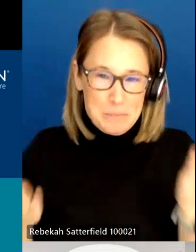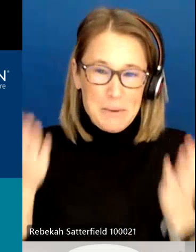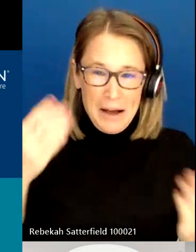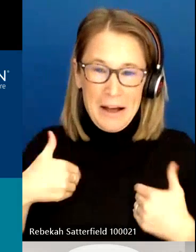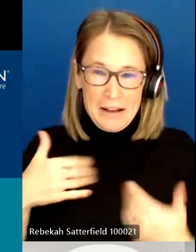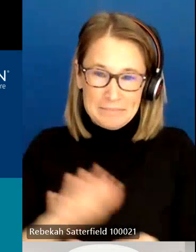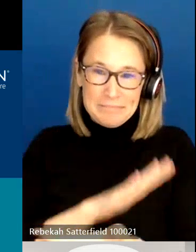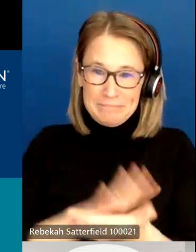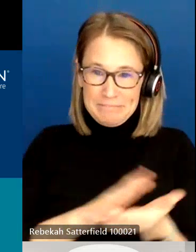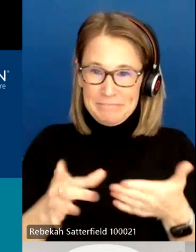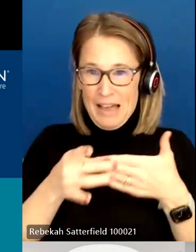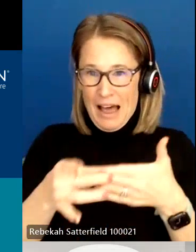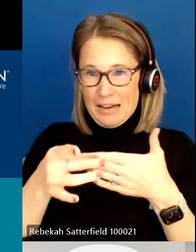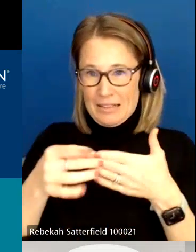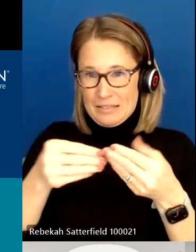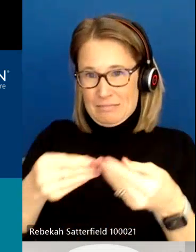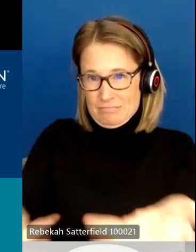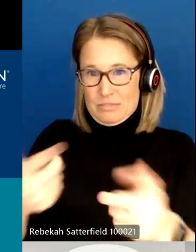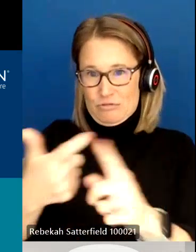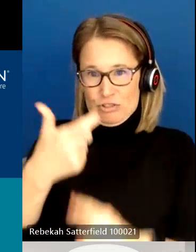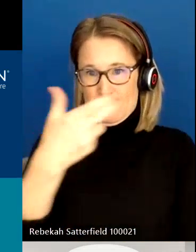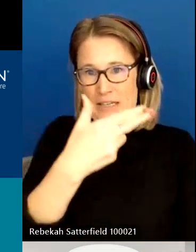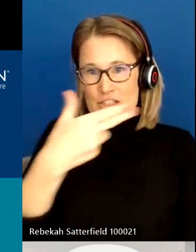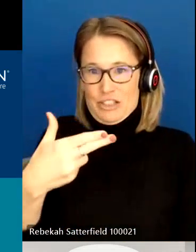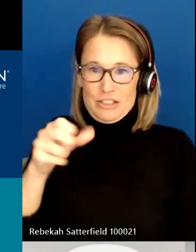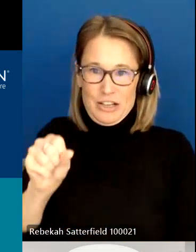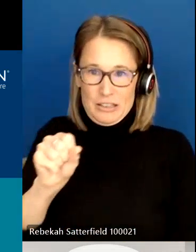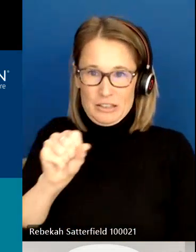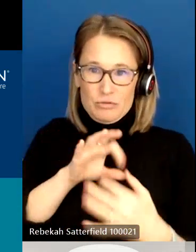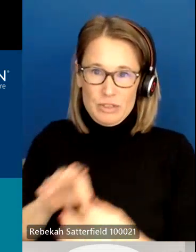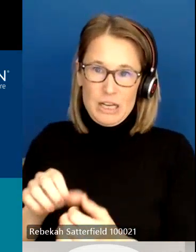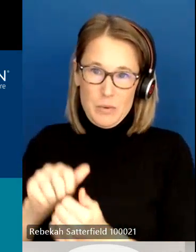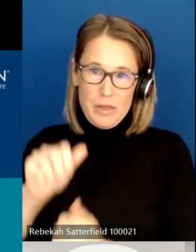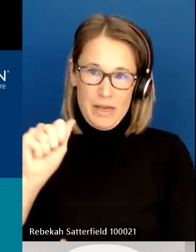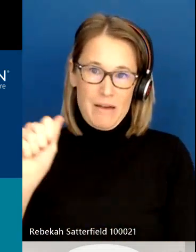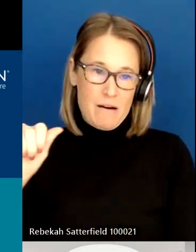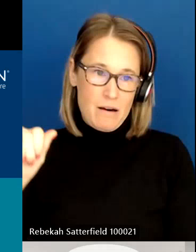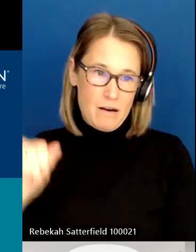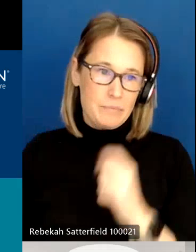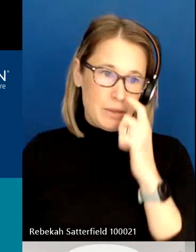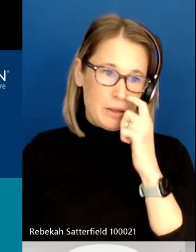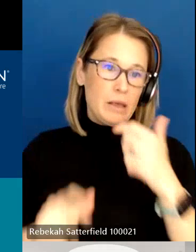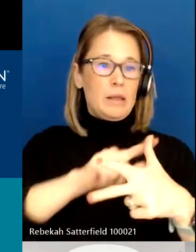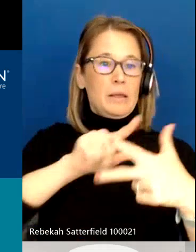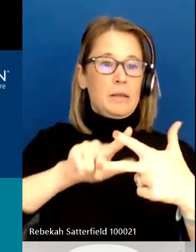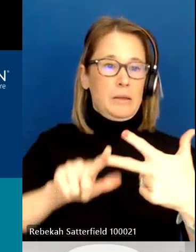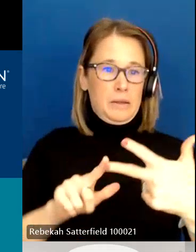on all of this coming from HHS when it comes to healthcare AI uh monitoring academic literature